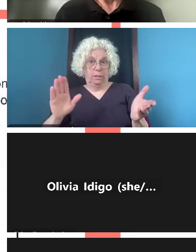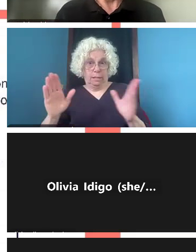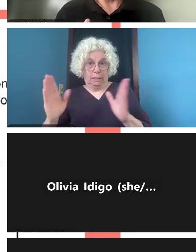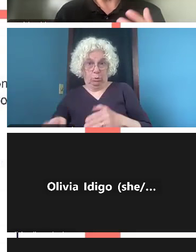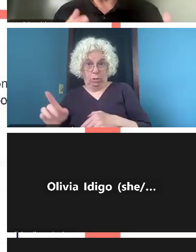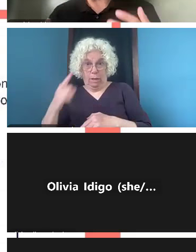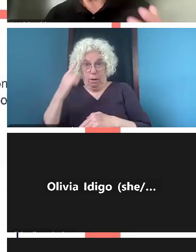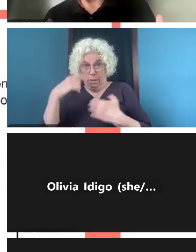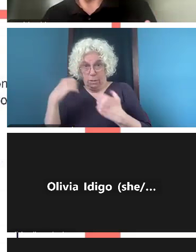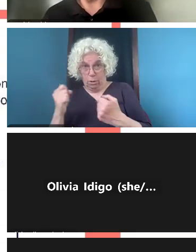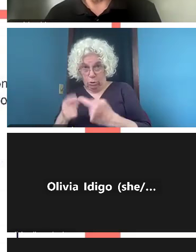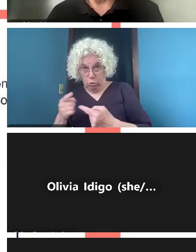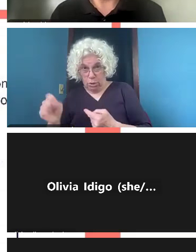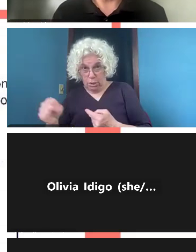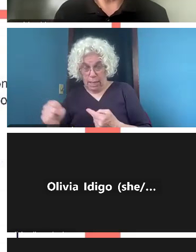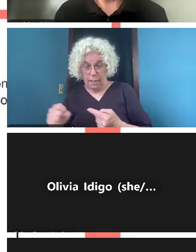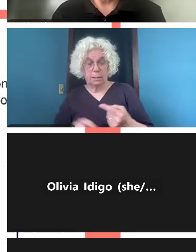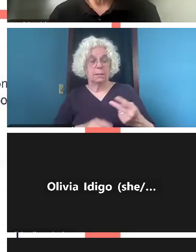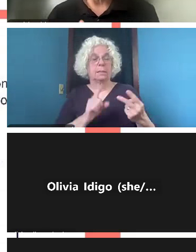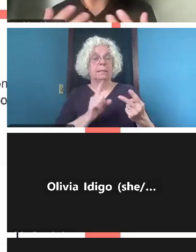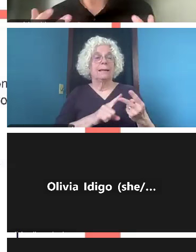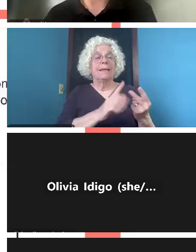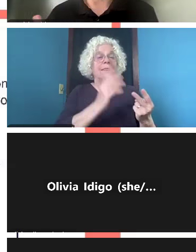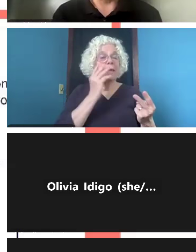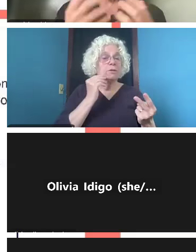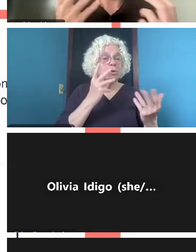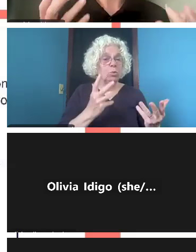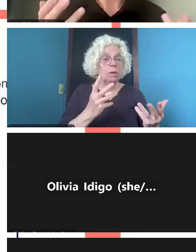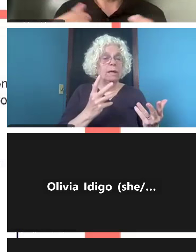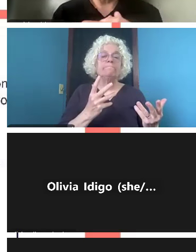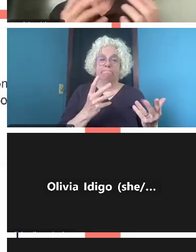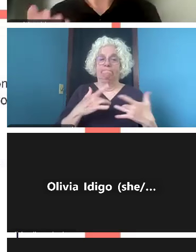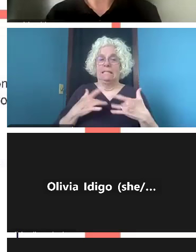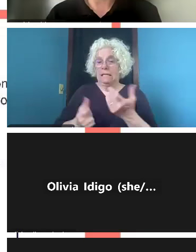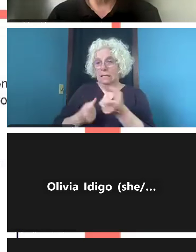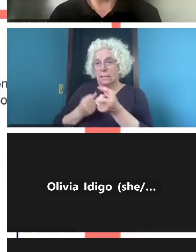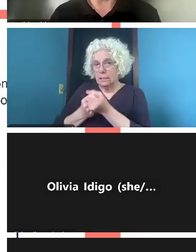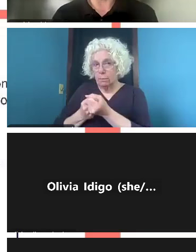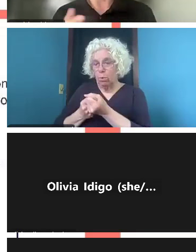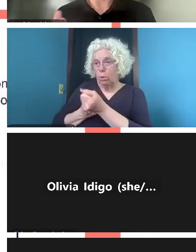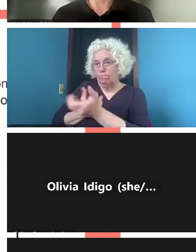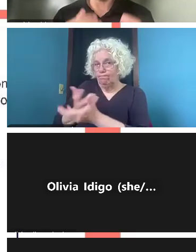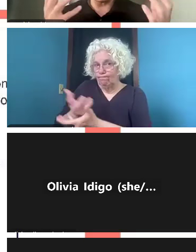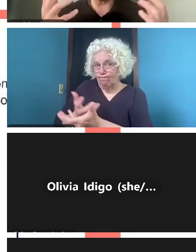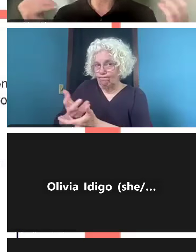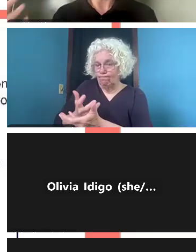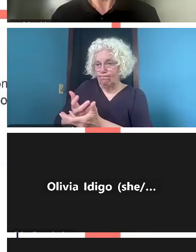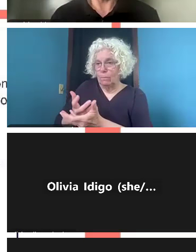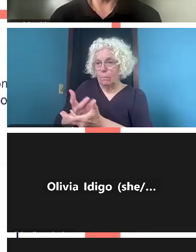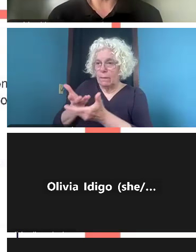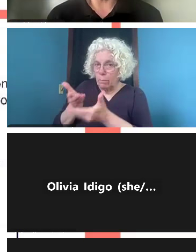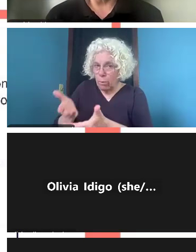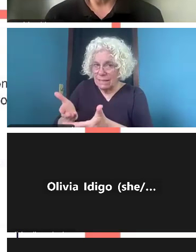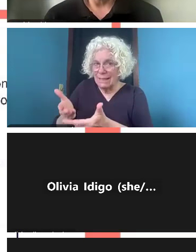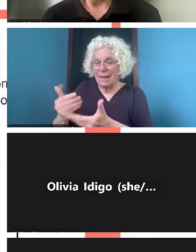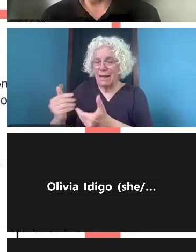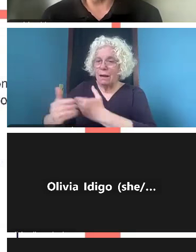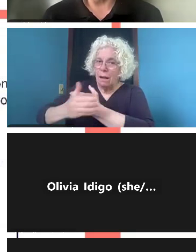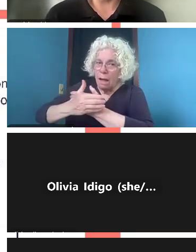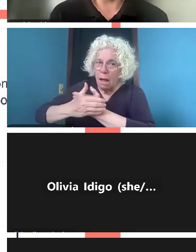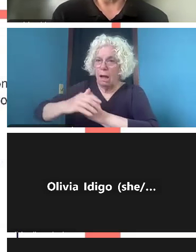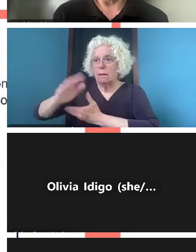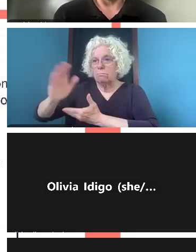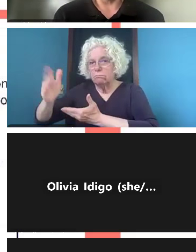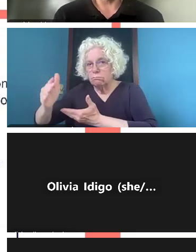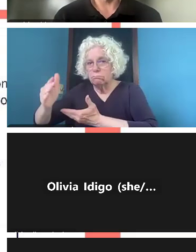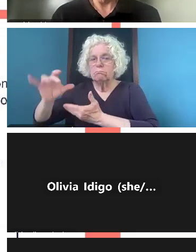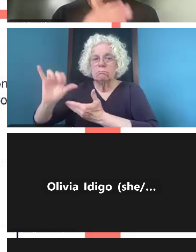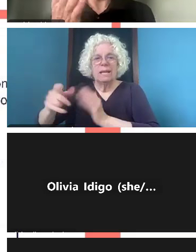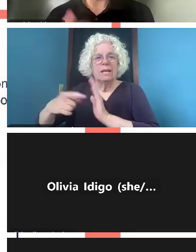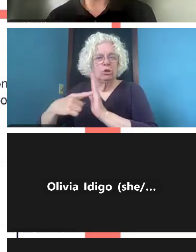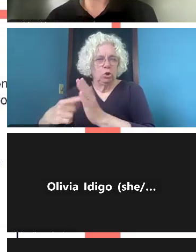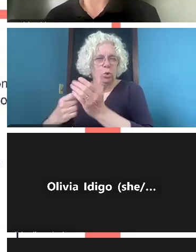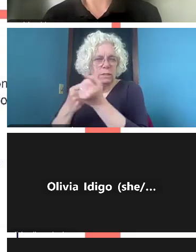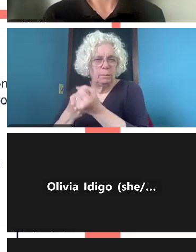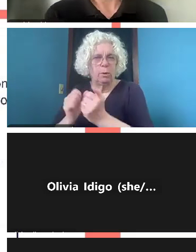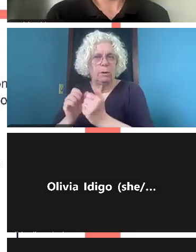And most of their experience has been there to be supportive, talk with them, be present, hold and hug and be there to that close and show support.